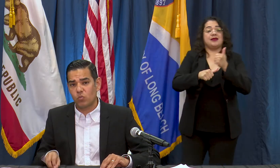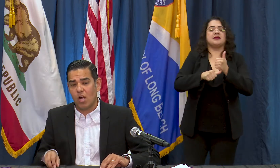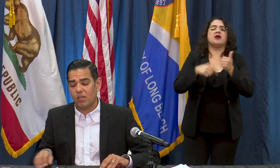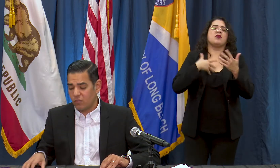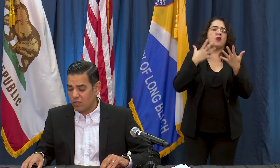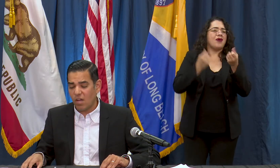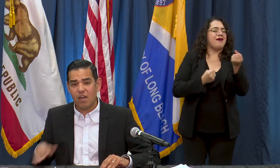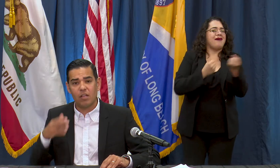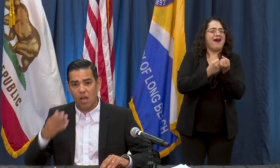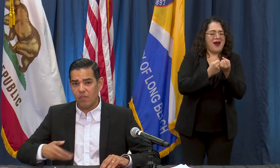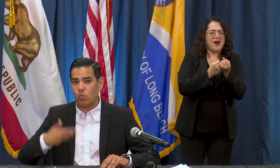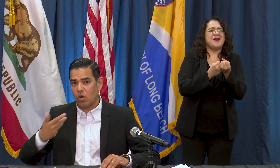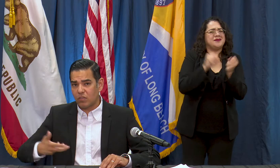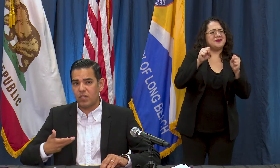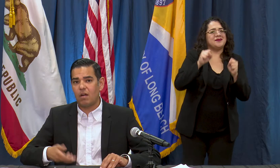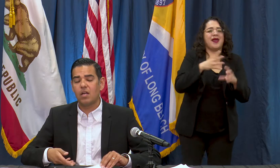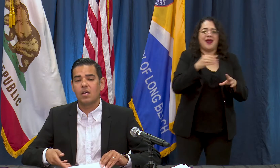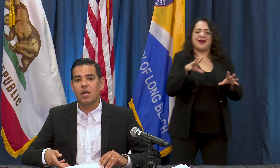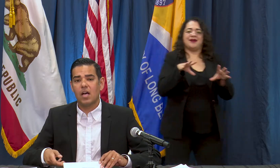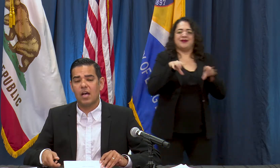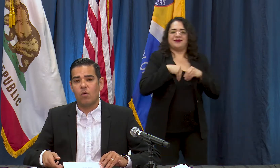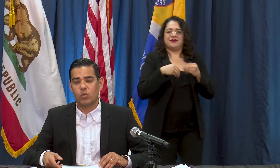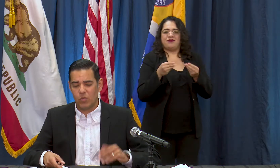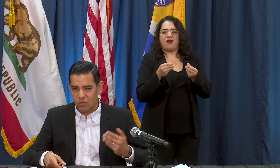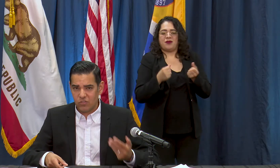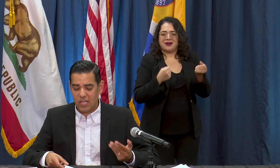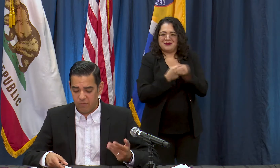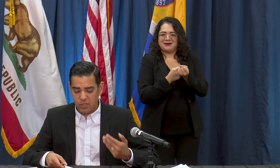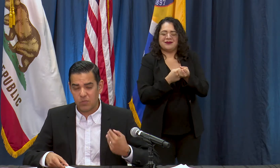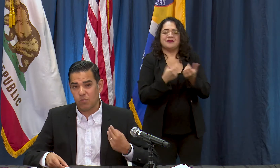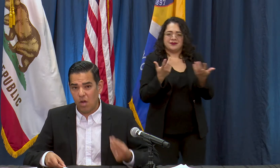as well. It's a lot in the works there which we understand for some small